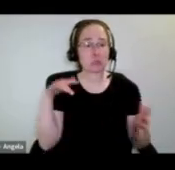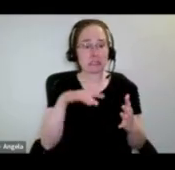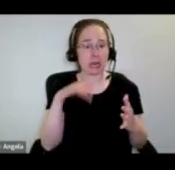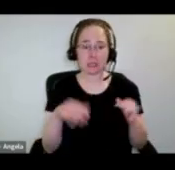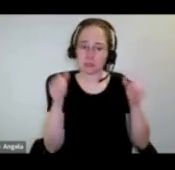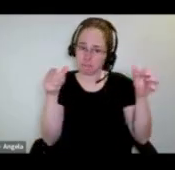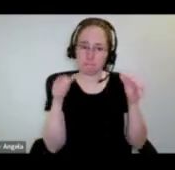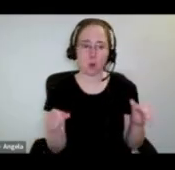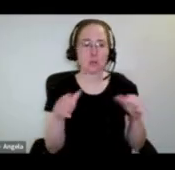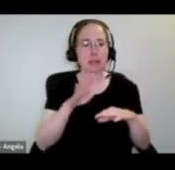David Watkins: Next slide, please.